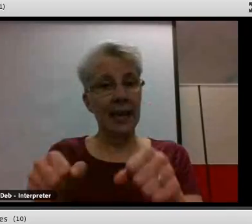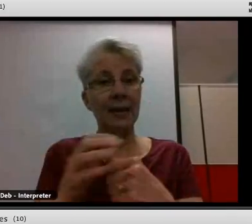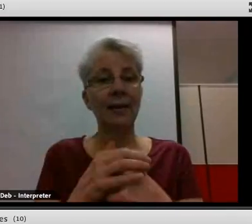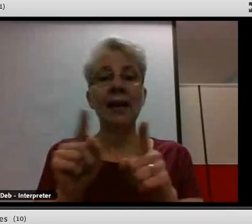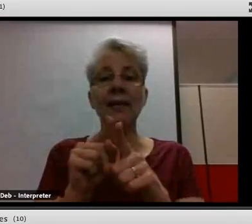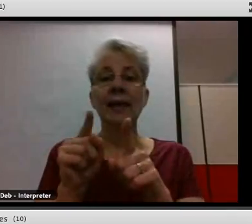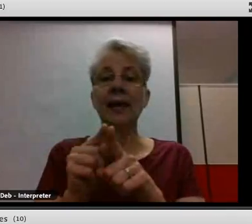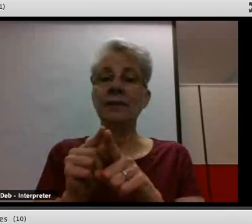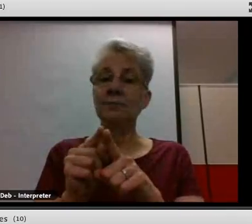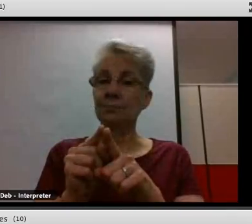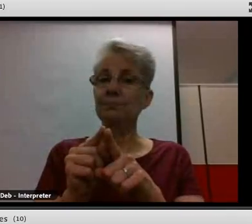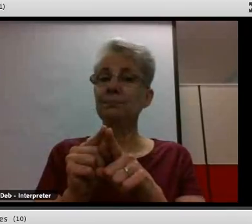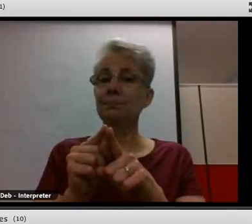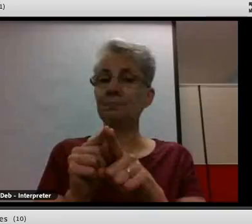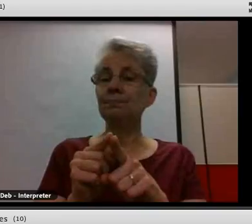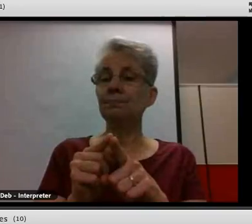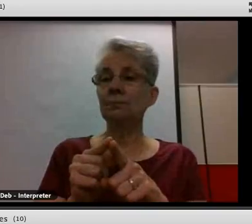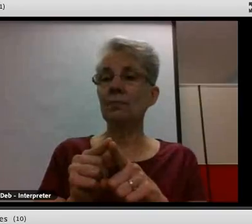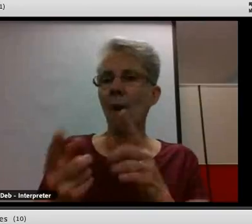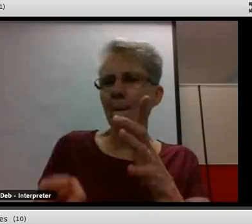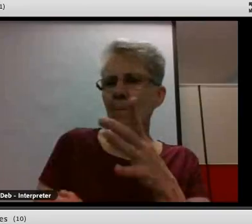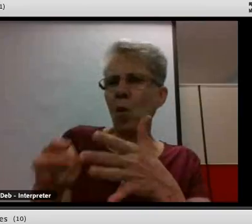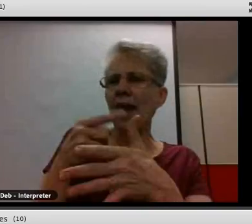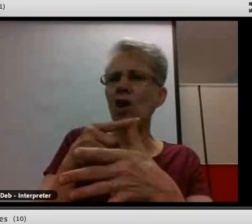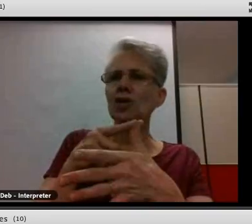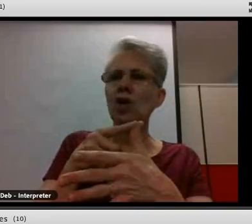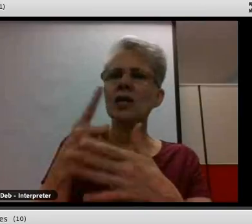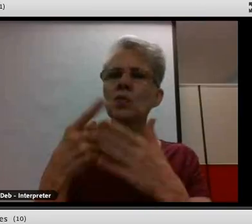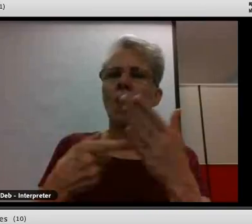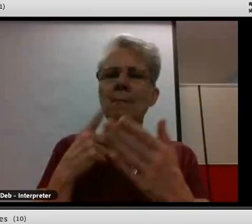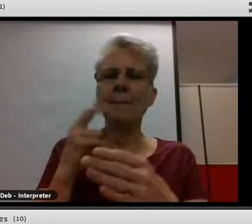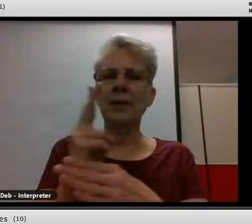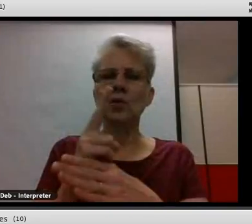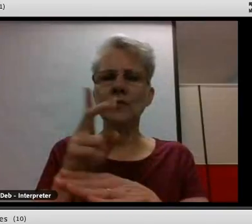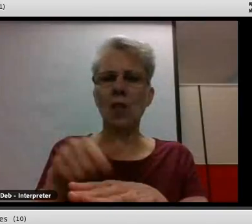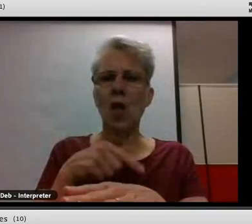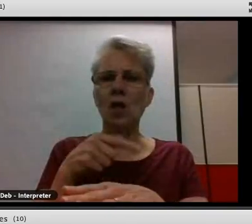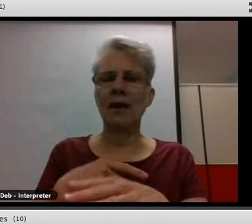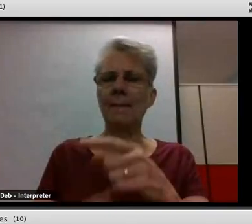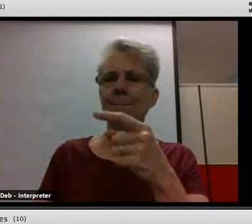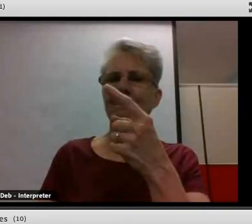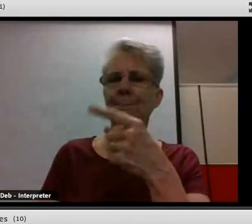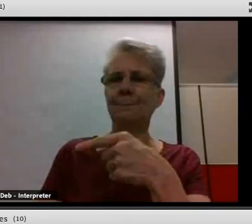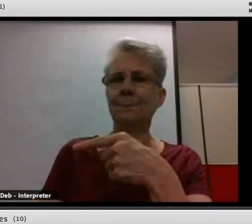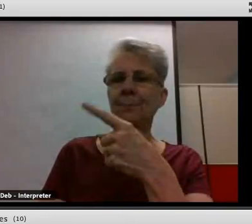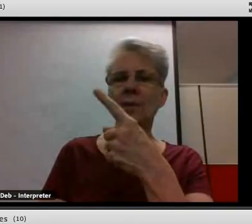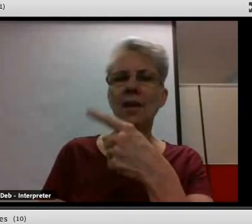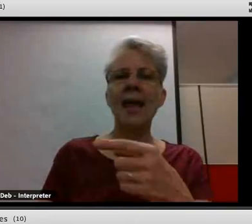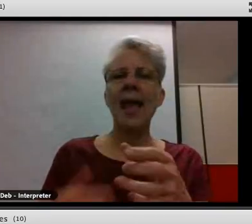in terms of accessibility inclusion features on those devices.